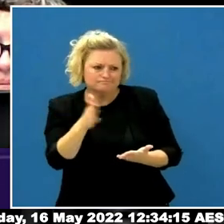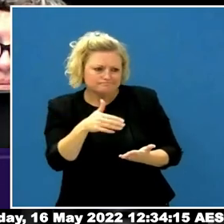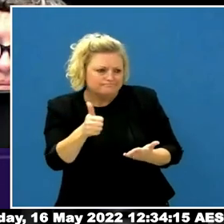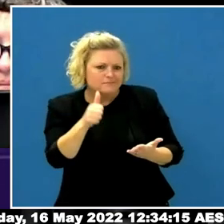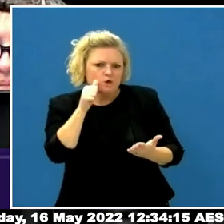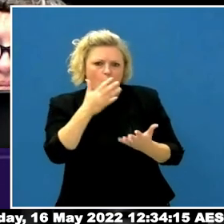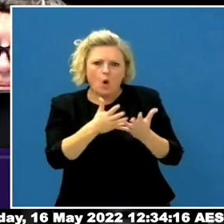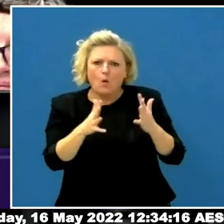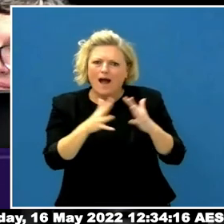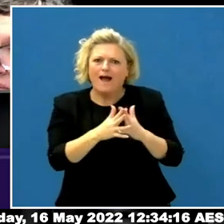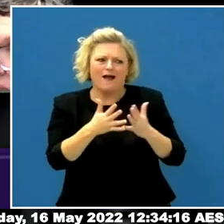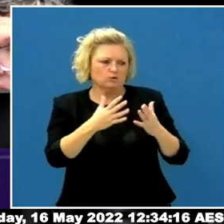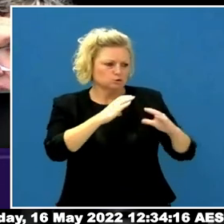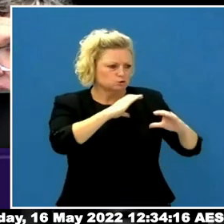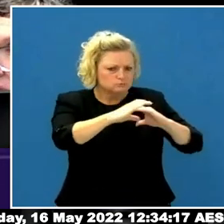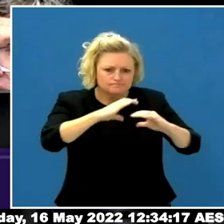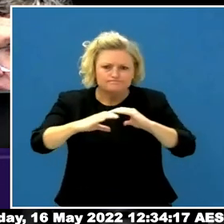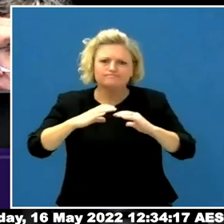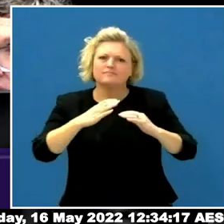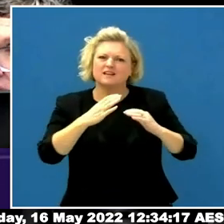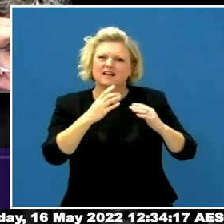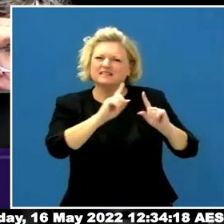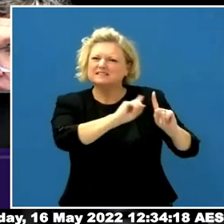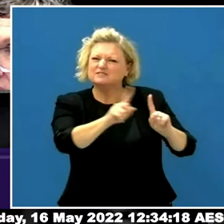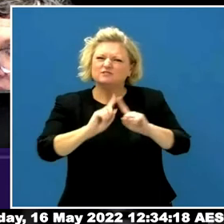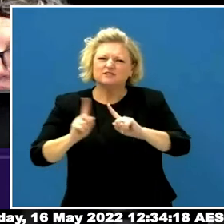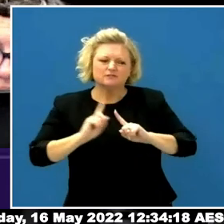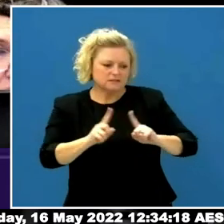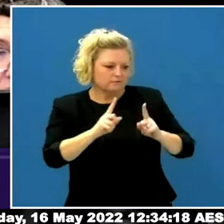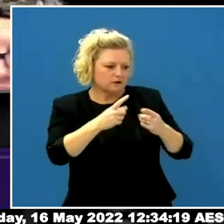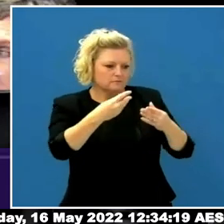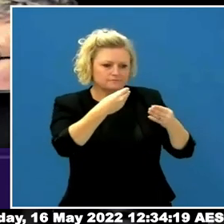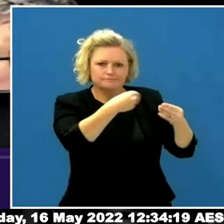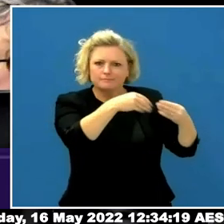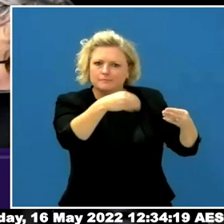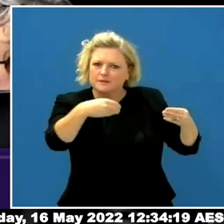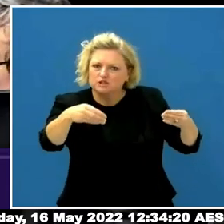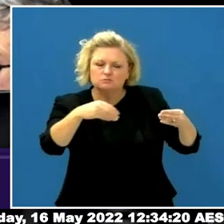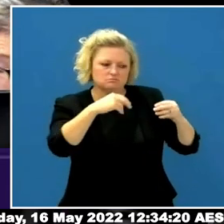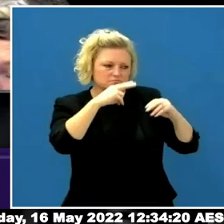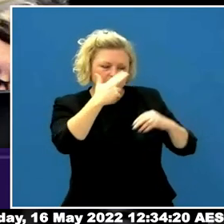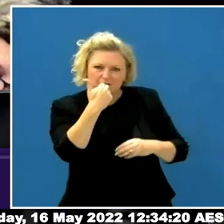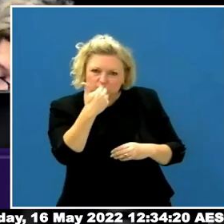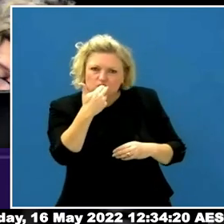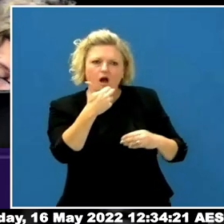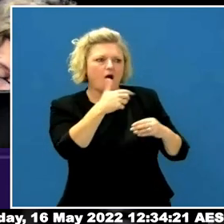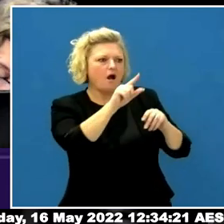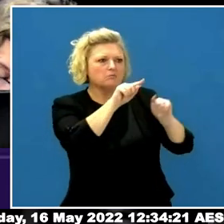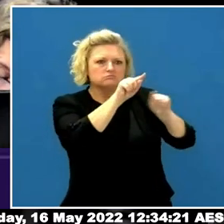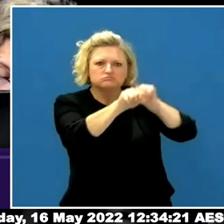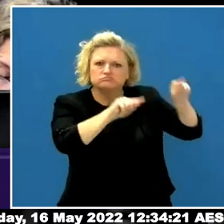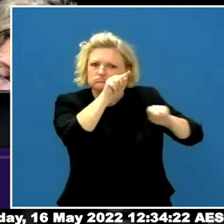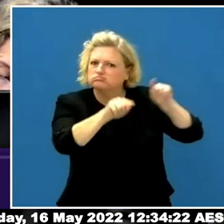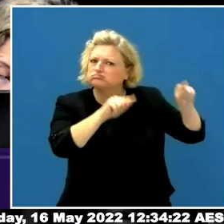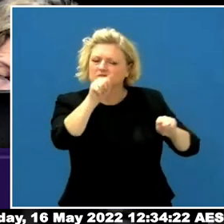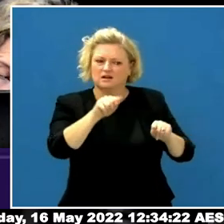communication aids, know how to - how - like, even such a thing as them going out to